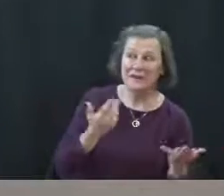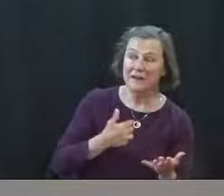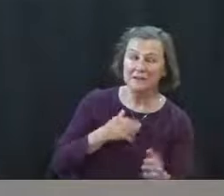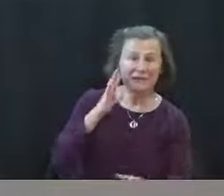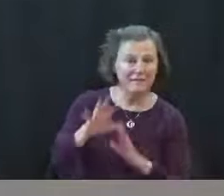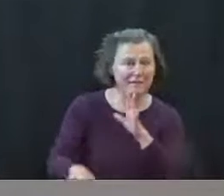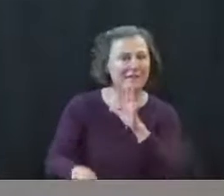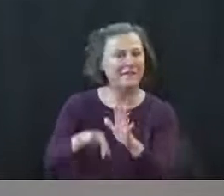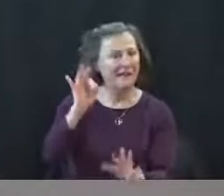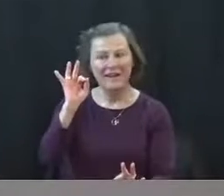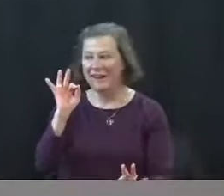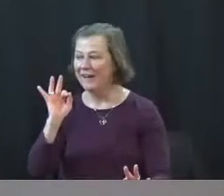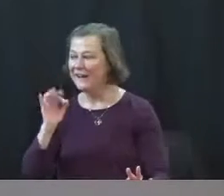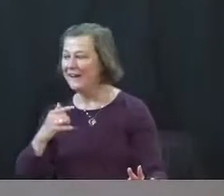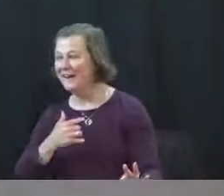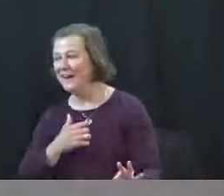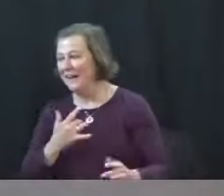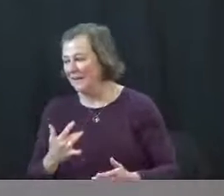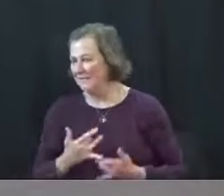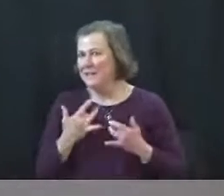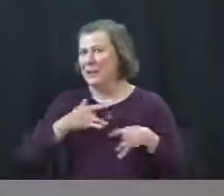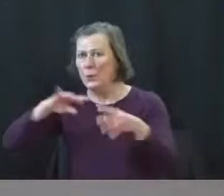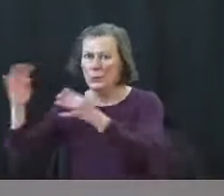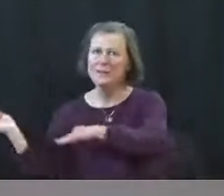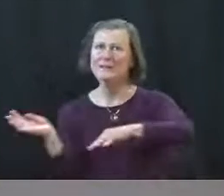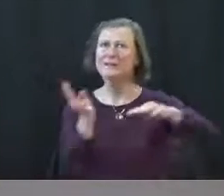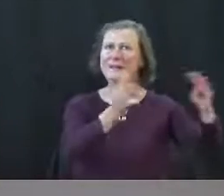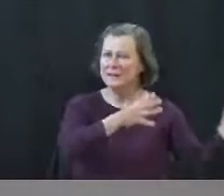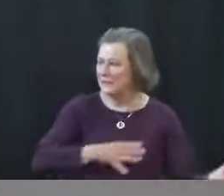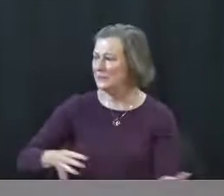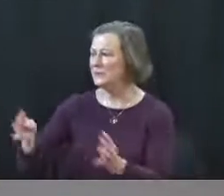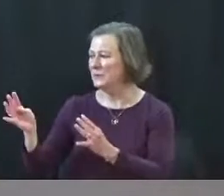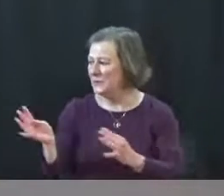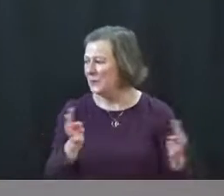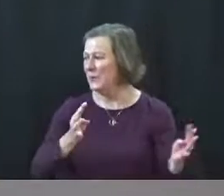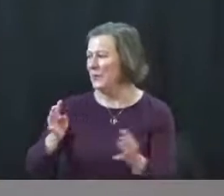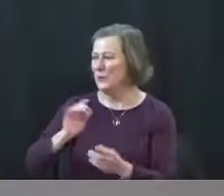I feel the wind a-blowing, slowly changing time,